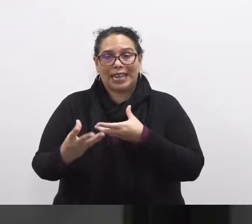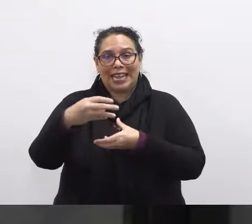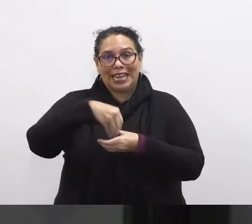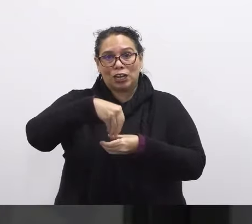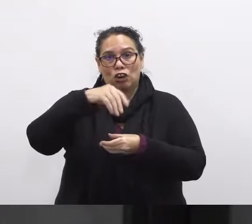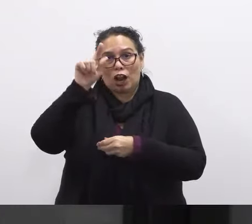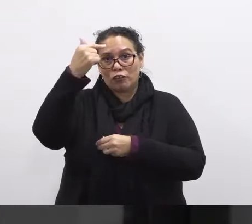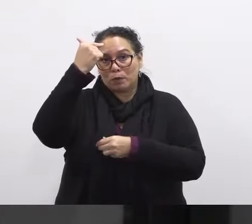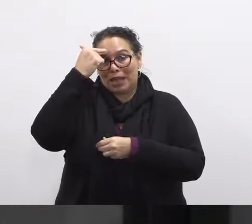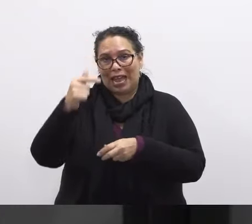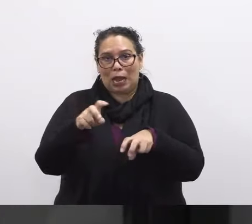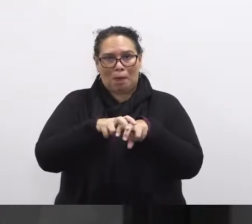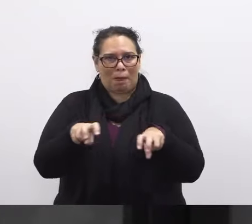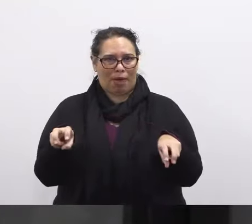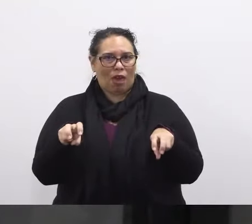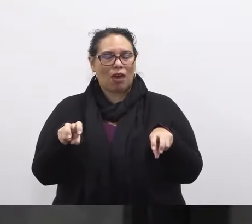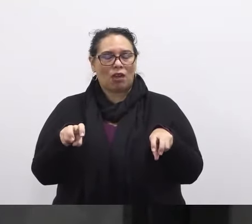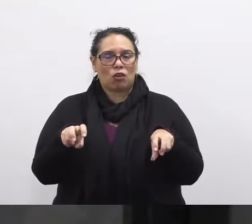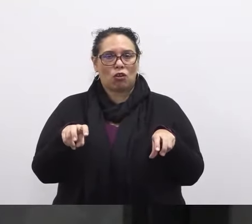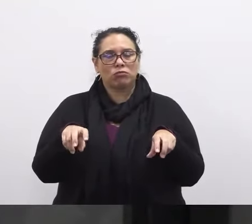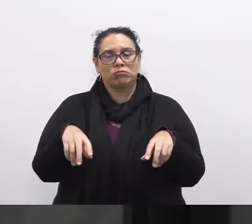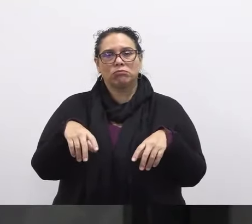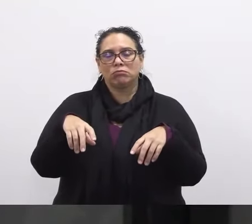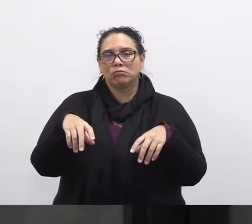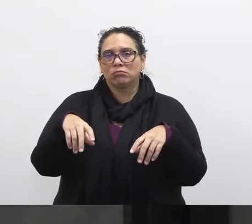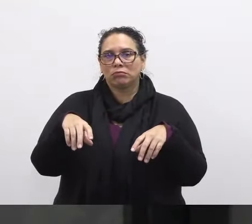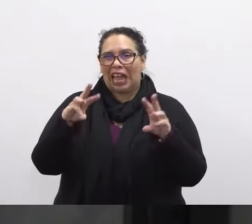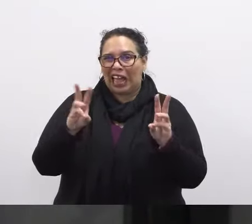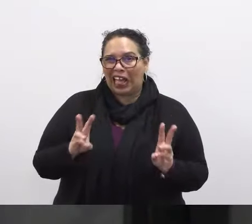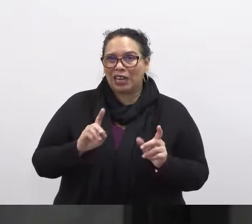on climate change, we need to stop adding carbon dioxide